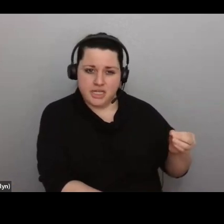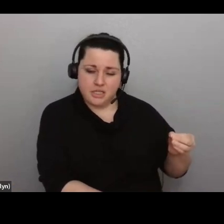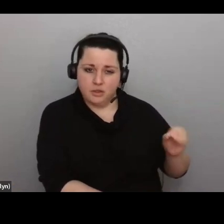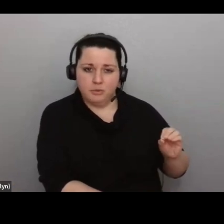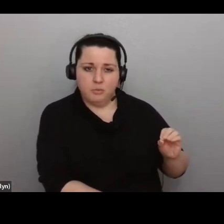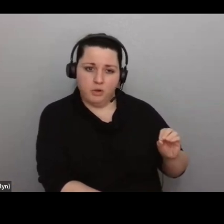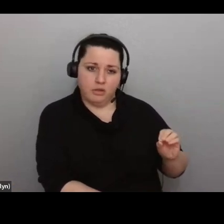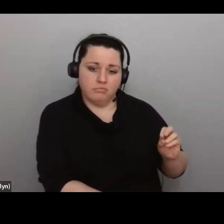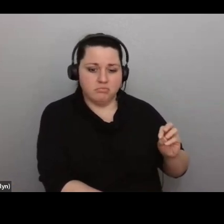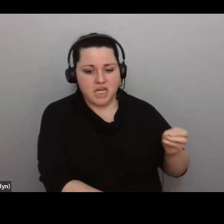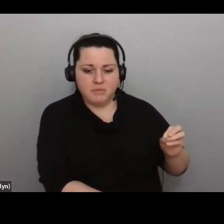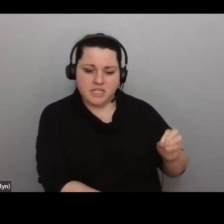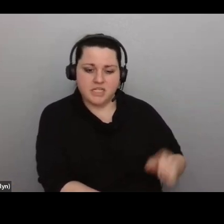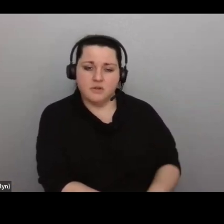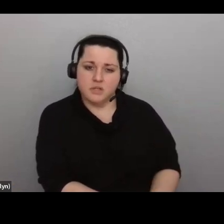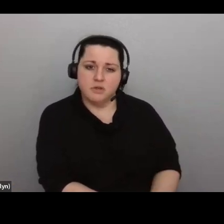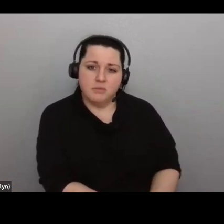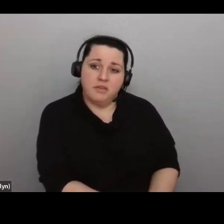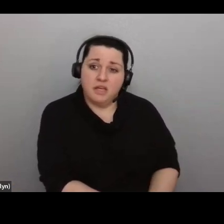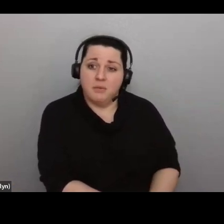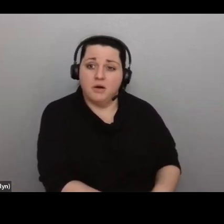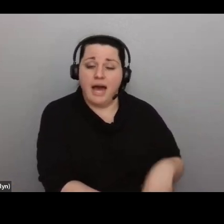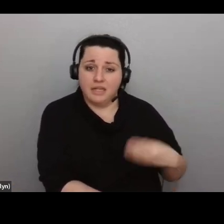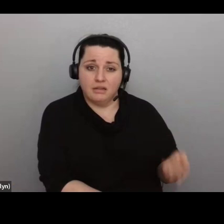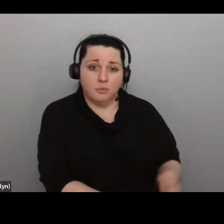ASL Interpreter (Tailyn): yeah, I think that those are all possibilities. And you maybe can give someone more credit if they're having to work more often. Or you know, if they're working on a specific project, if it just has a little bit more time intensive or something, you maybe think about adding a little more credit for that.